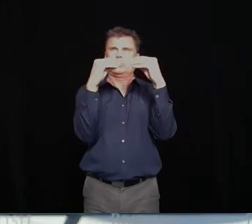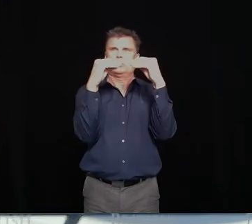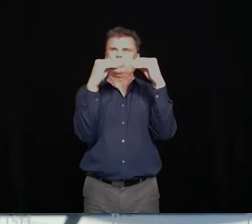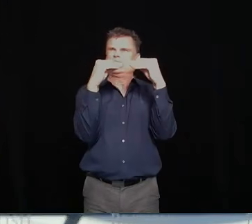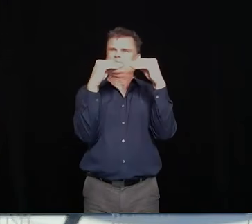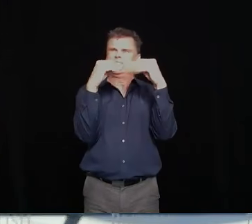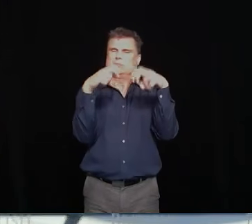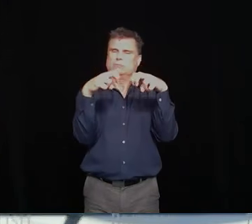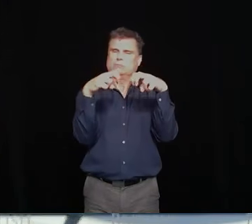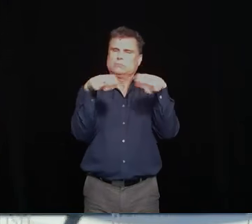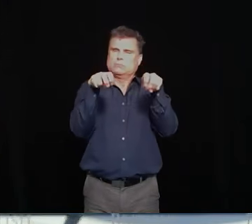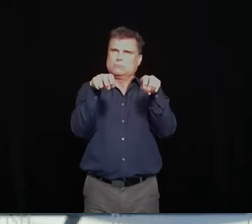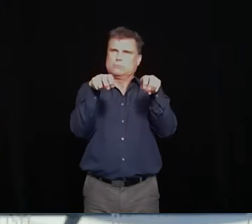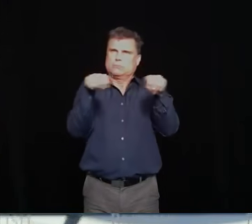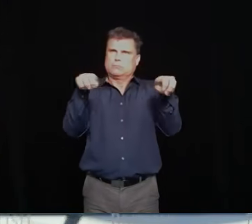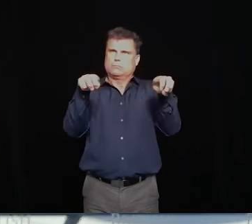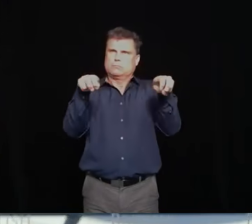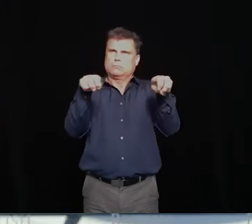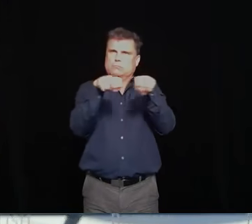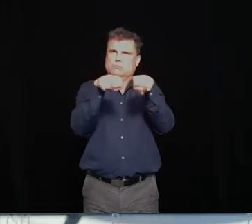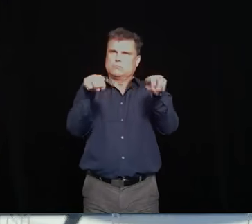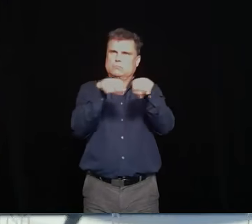their media please press